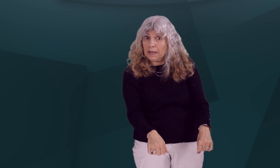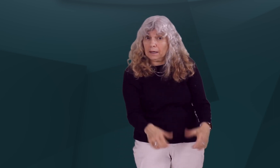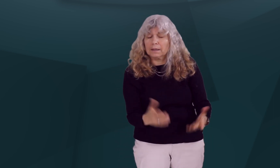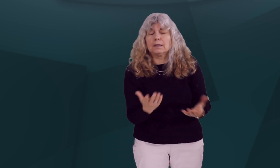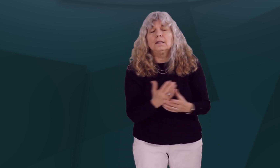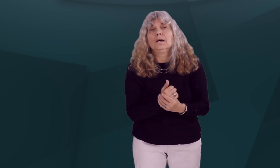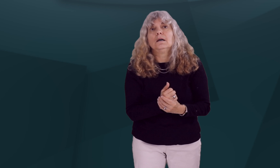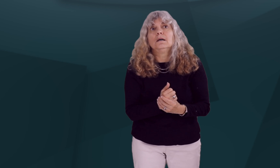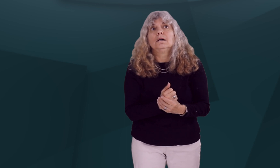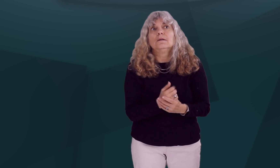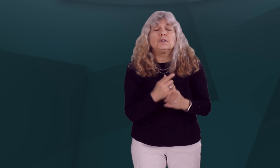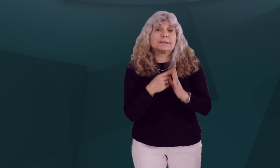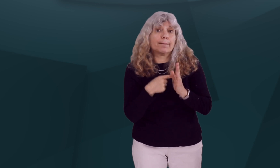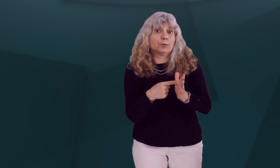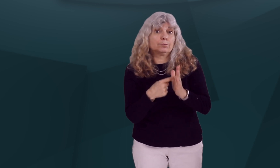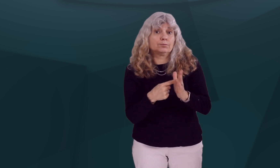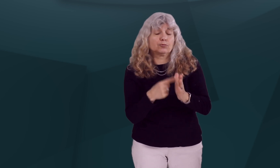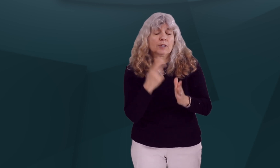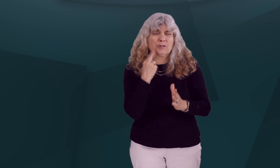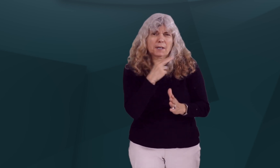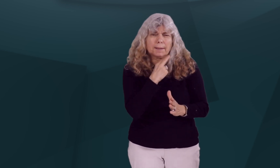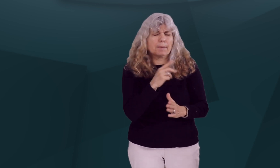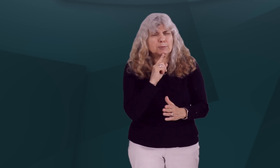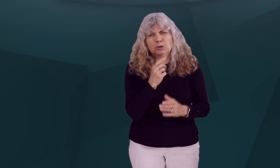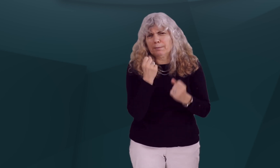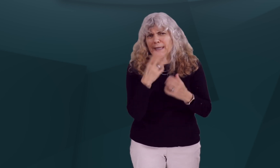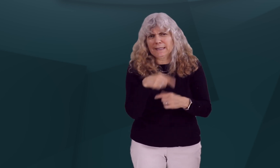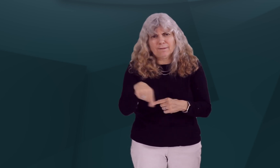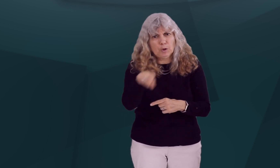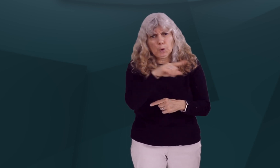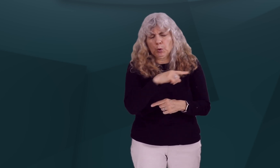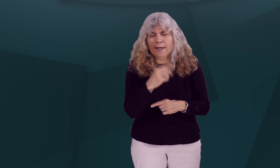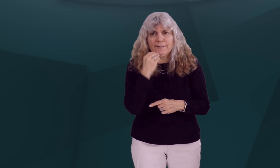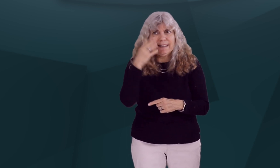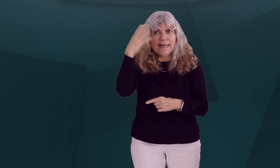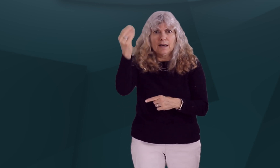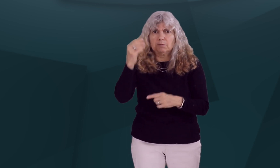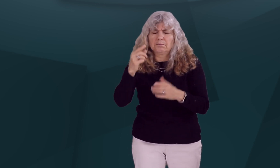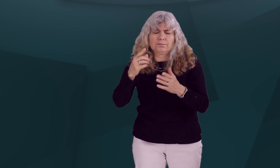You can start doing that when they're very young. For example, in restaurants.